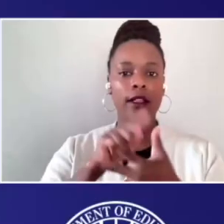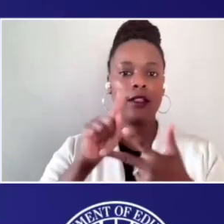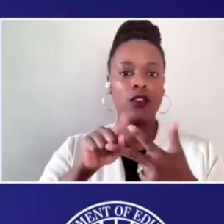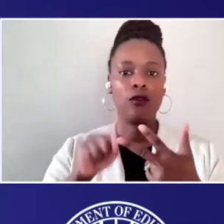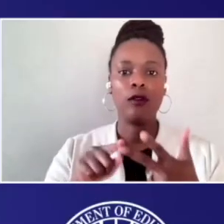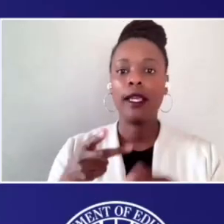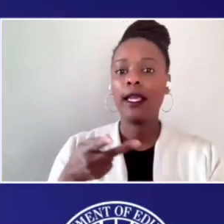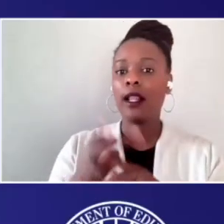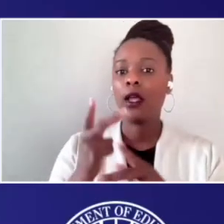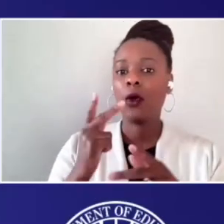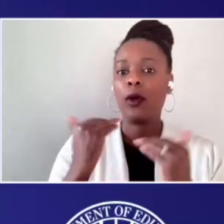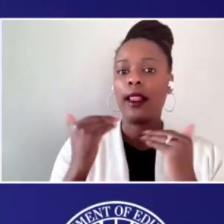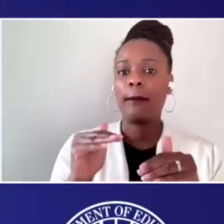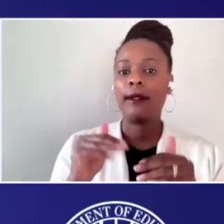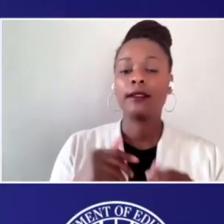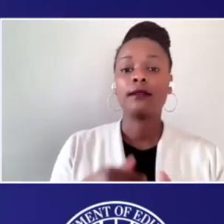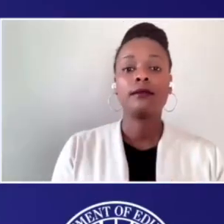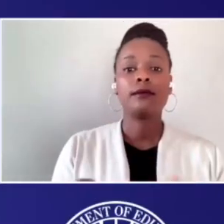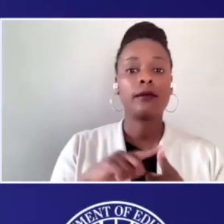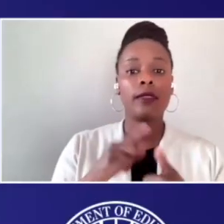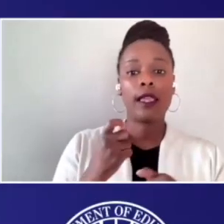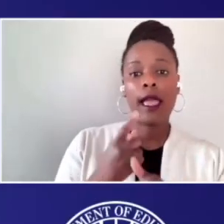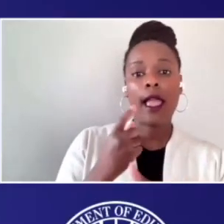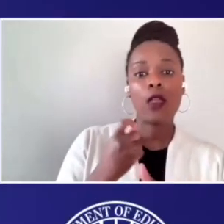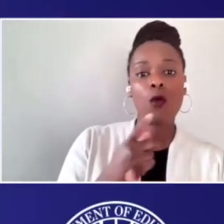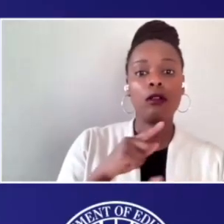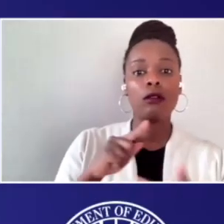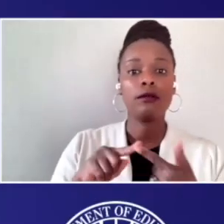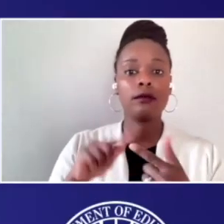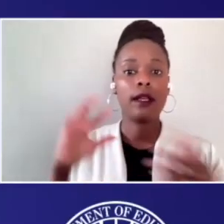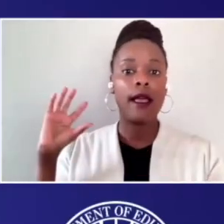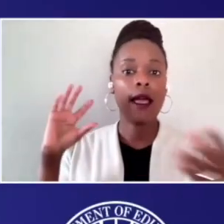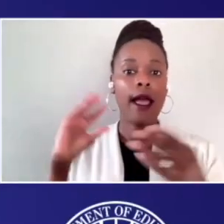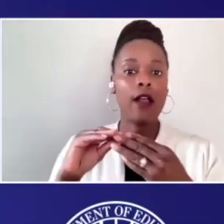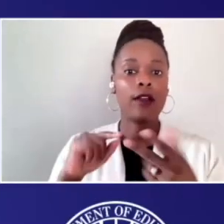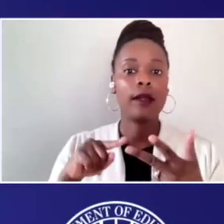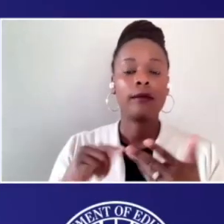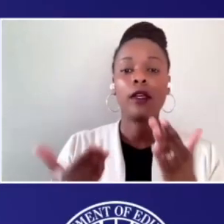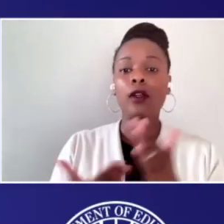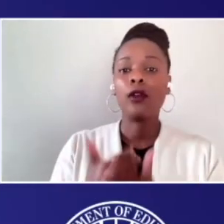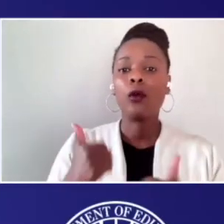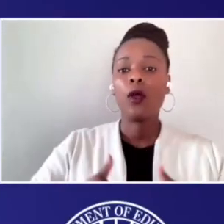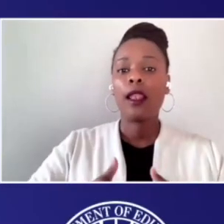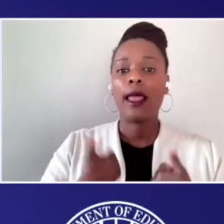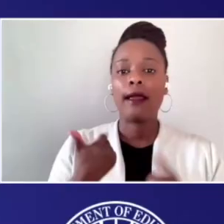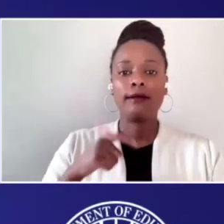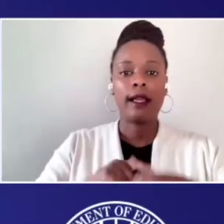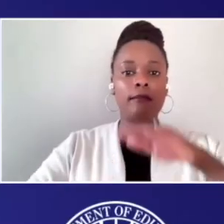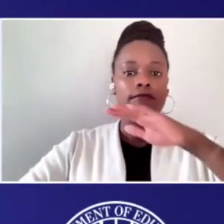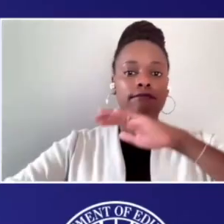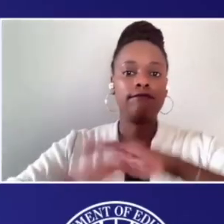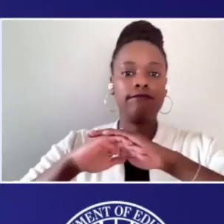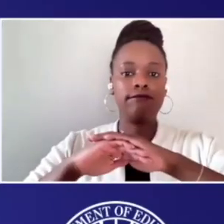an annual, an aggregate, and a new lifetime maximum. If we put those together,